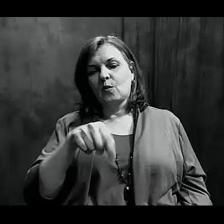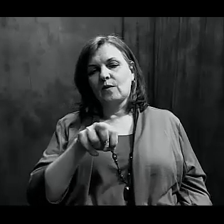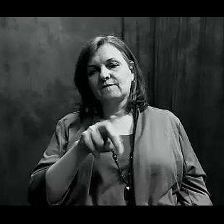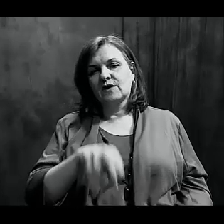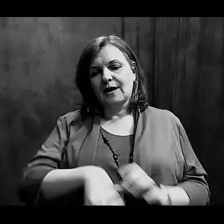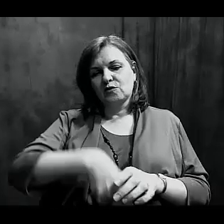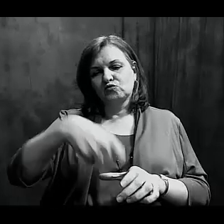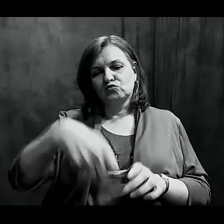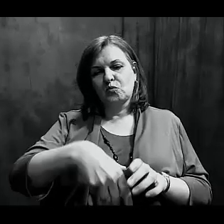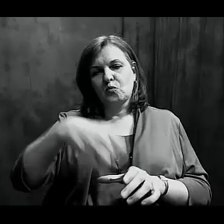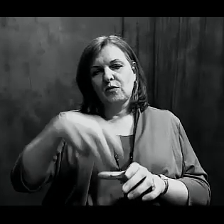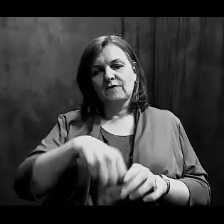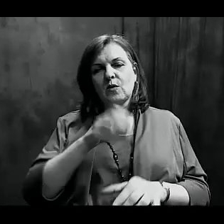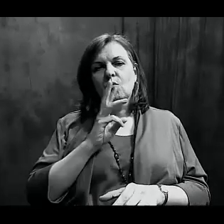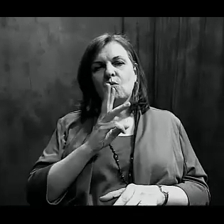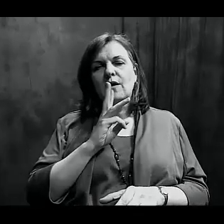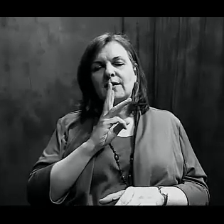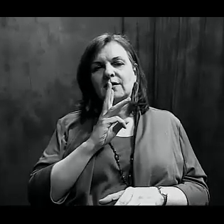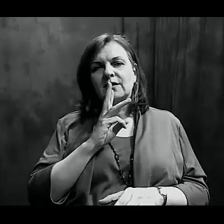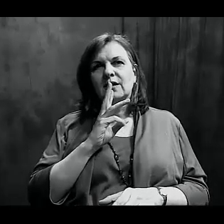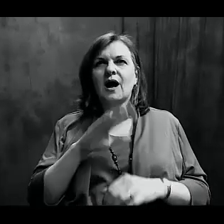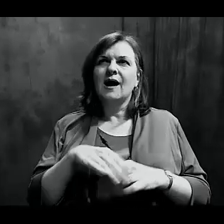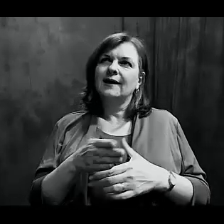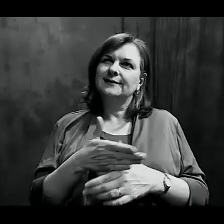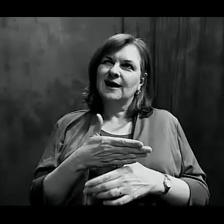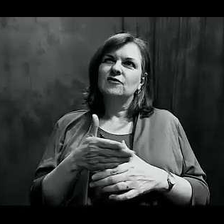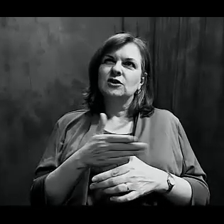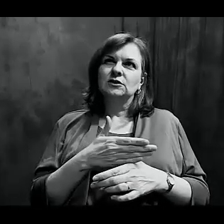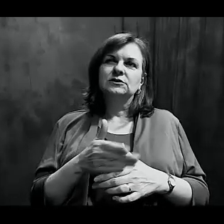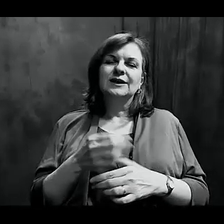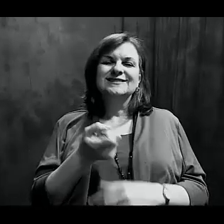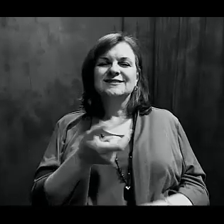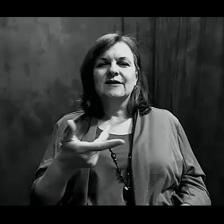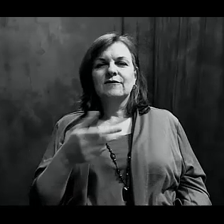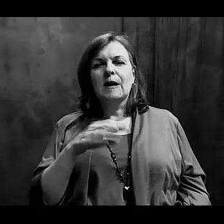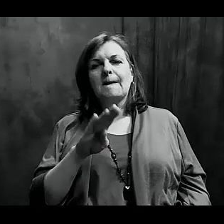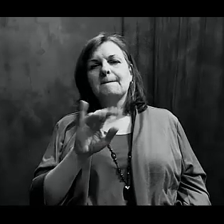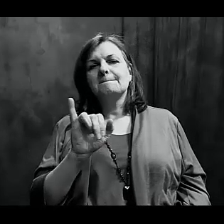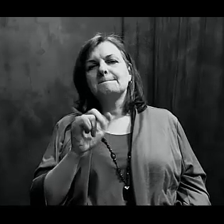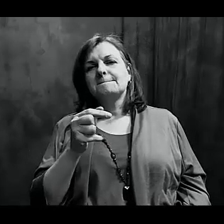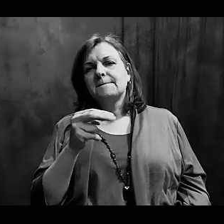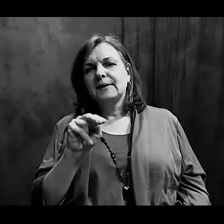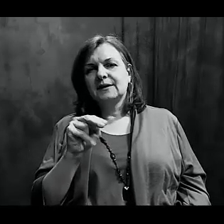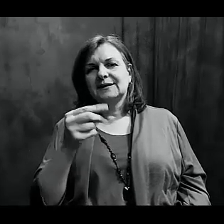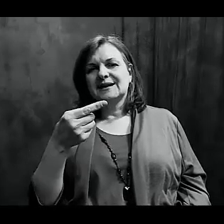average looking at several billion gallons of water per day are taken out of this